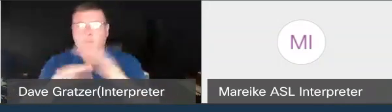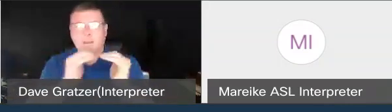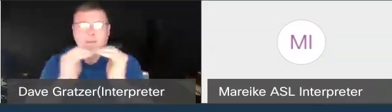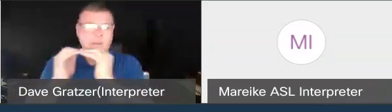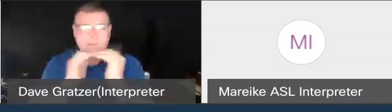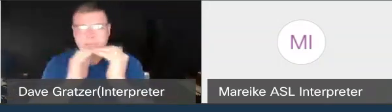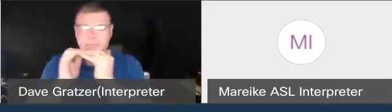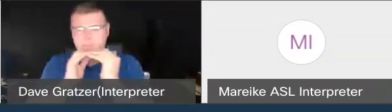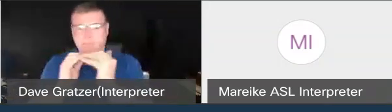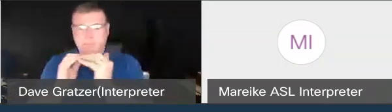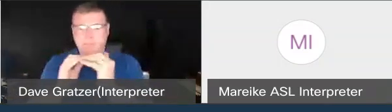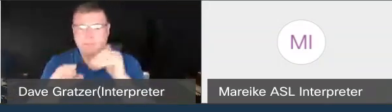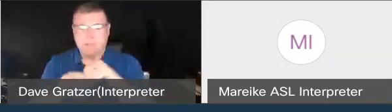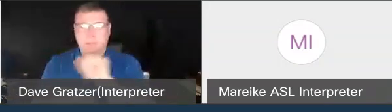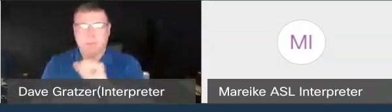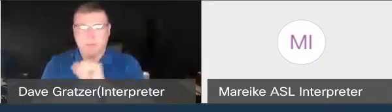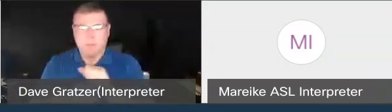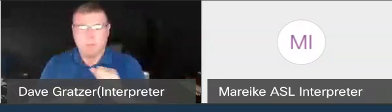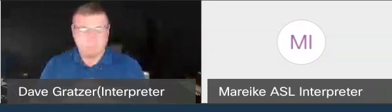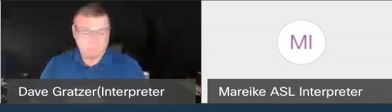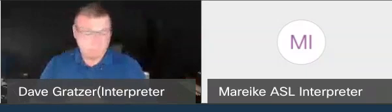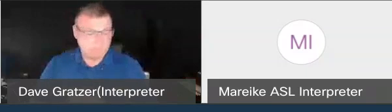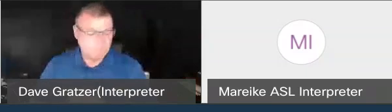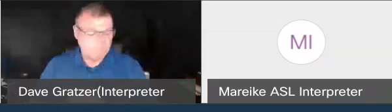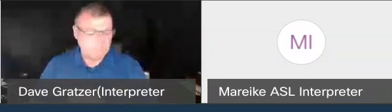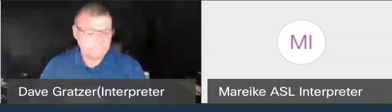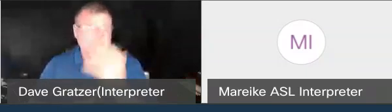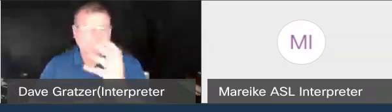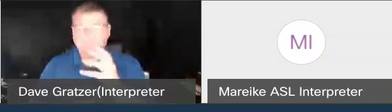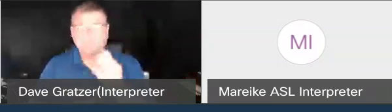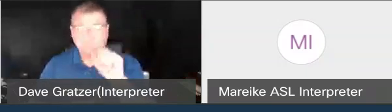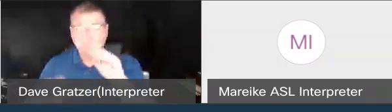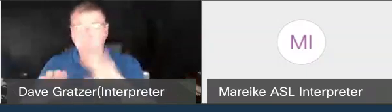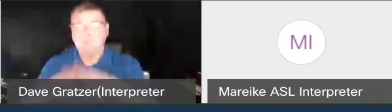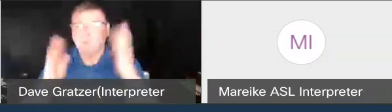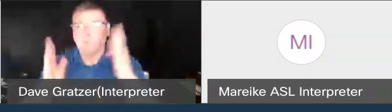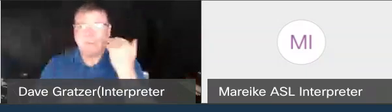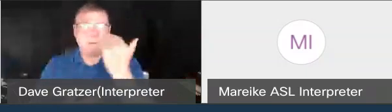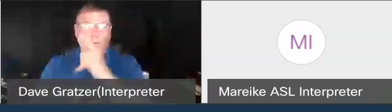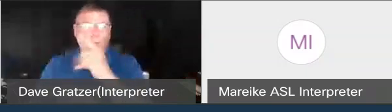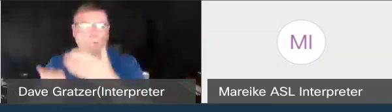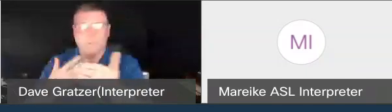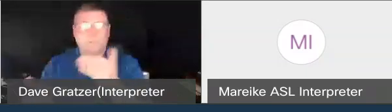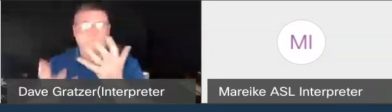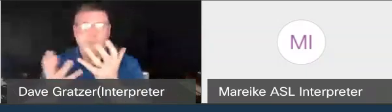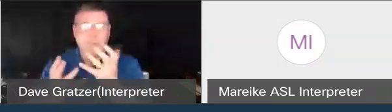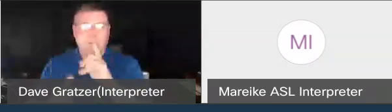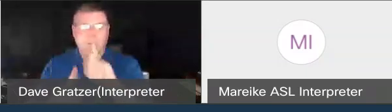into the work that you're doing?" So, um, I'll just open that up for whoever would like to respond to that.